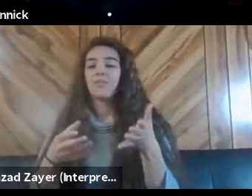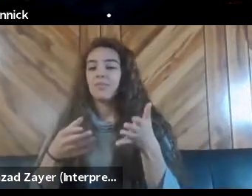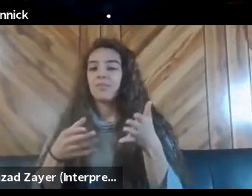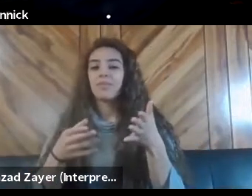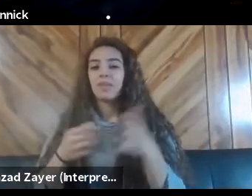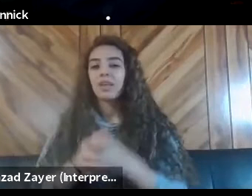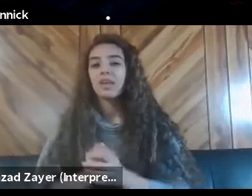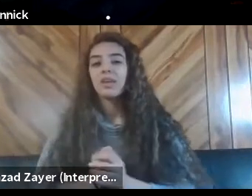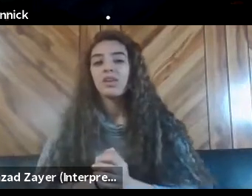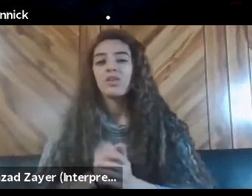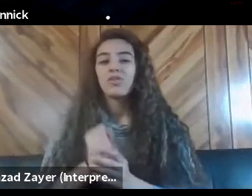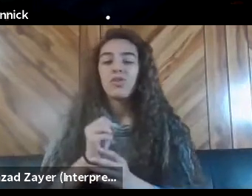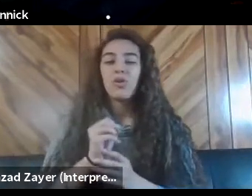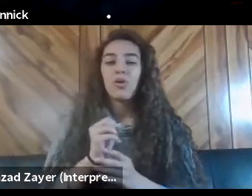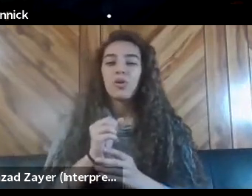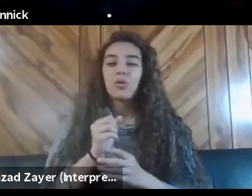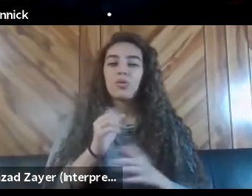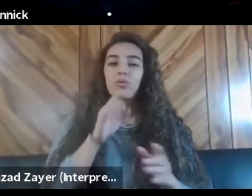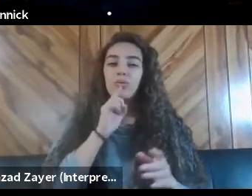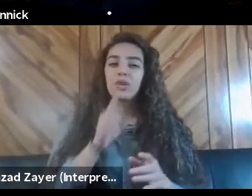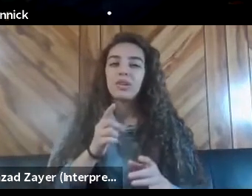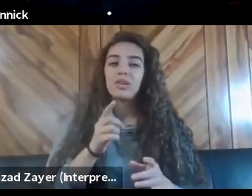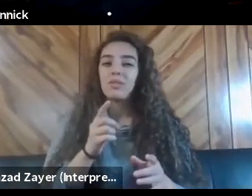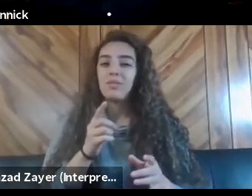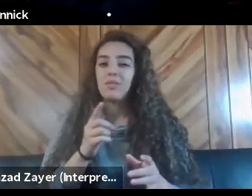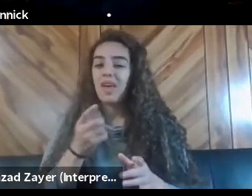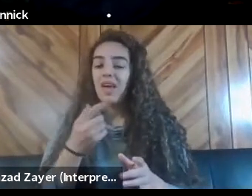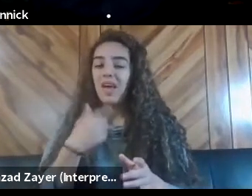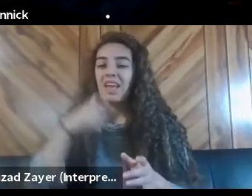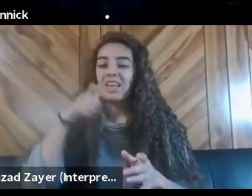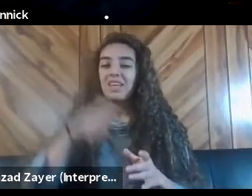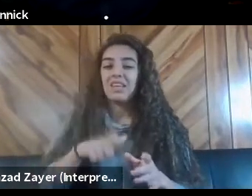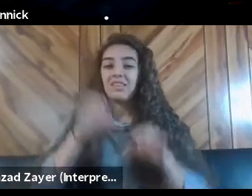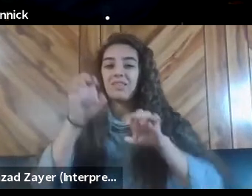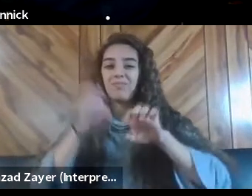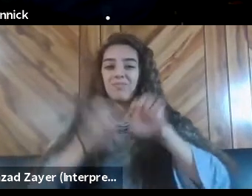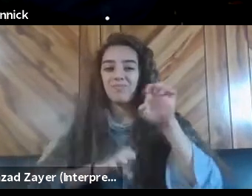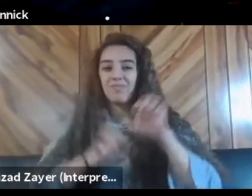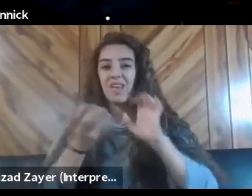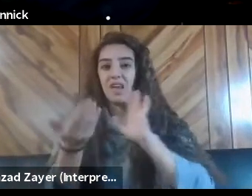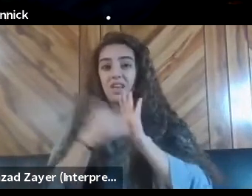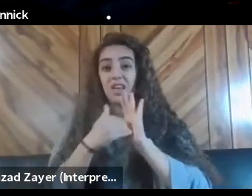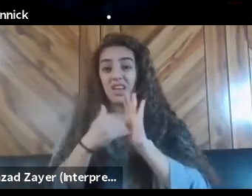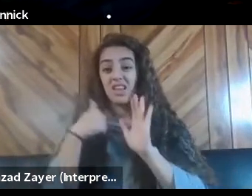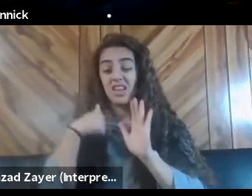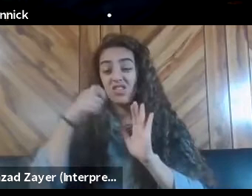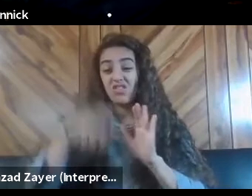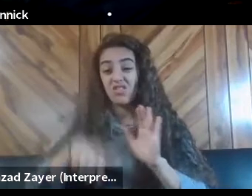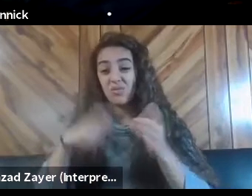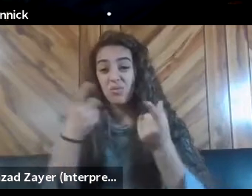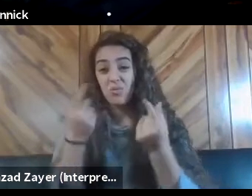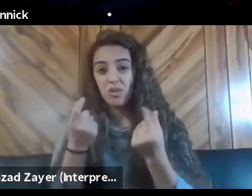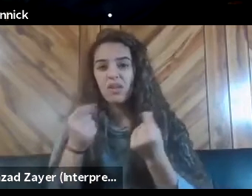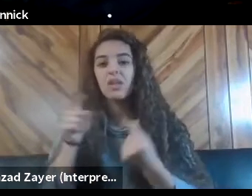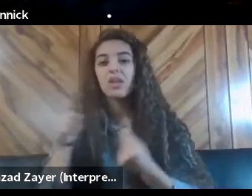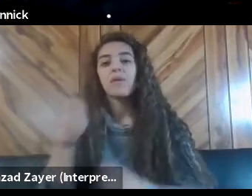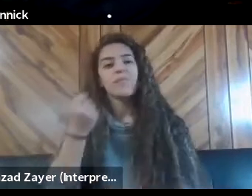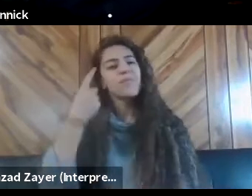steps back and I'm re-evaluating but what do I do? He knows he understands he gets to wash his hands frequently and wear a mask,